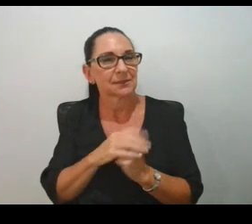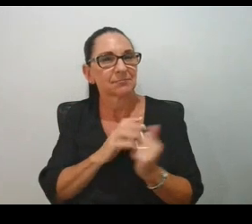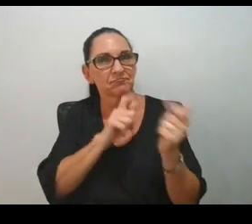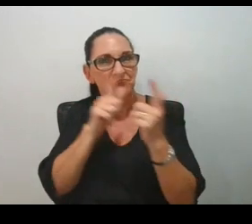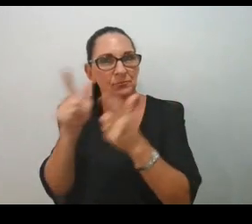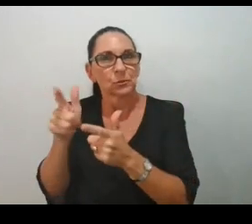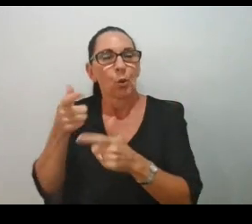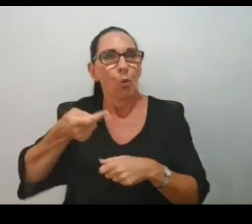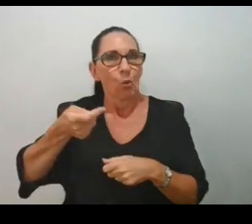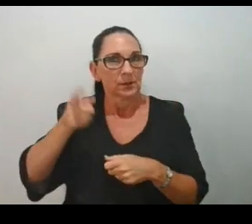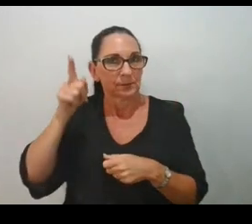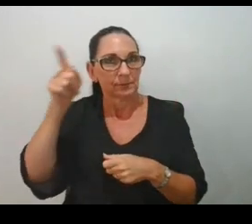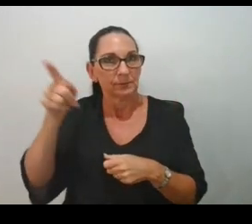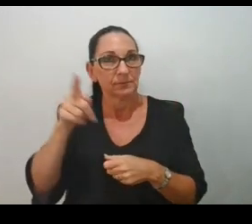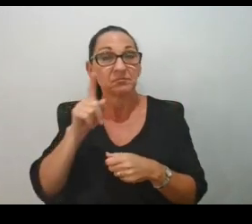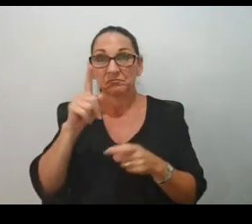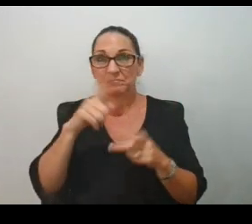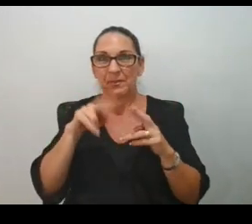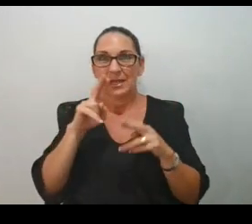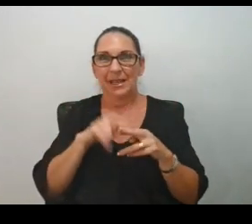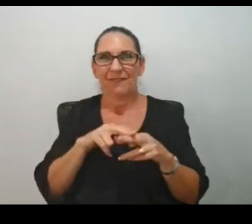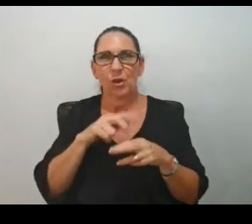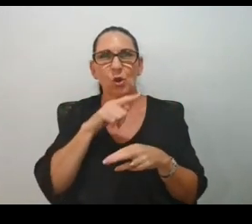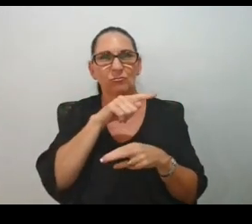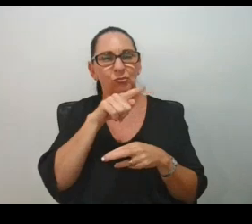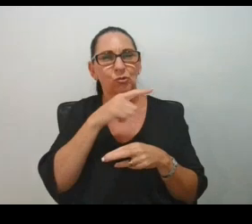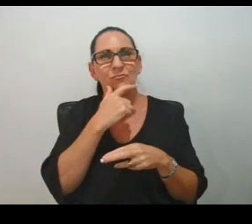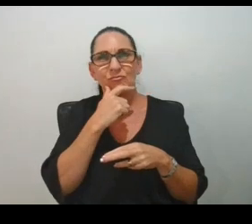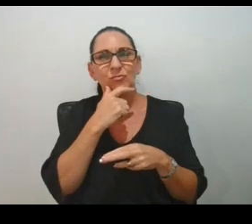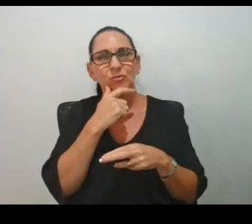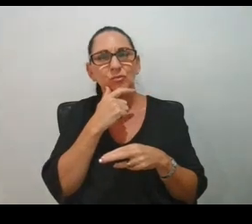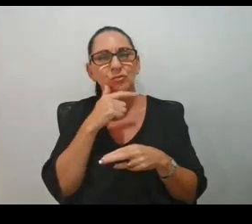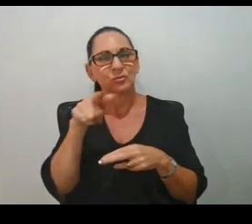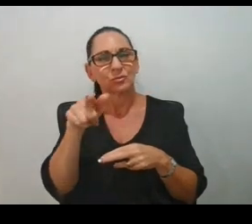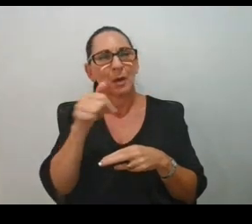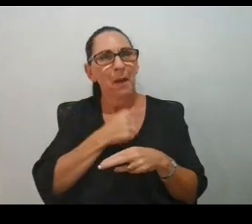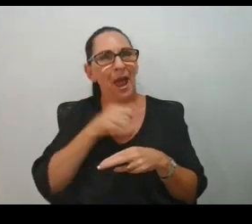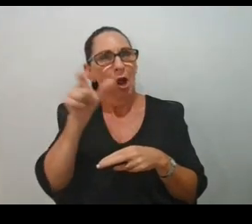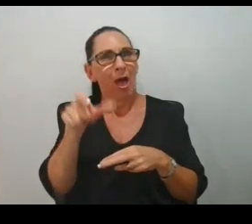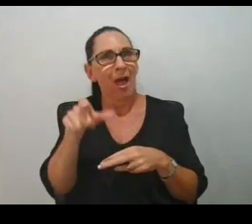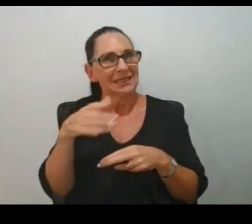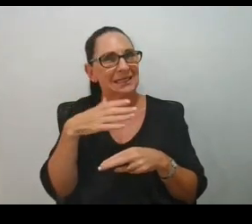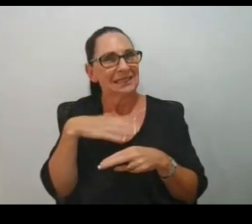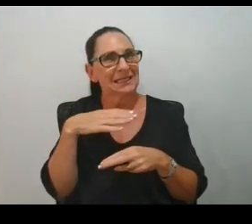actually determine that your client needs a lawyer to represent them beyond the duty lawyer process